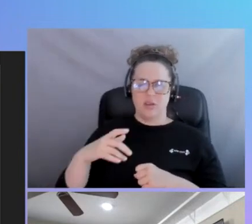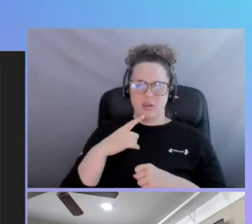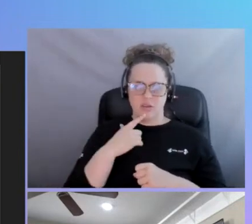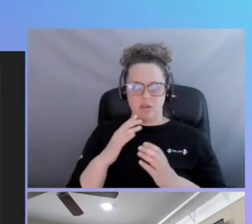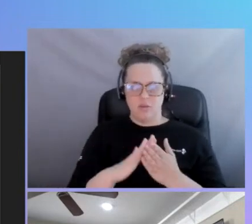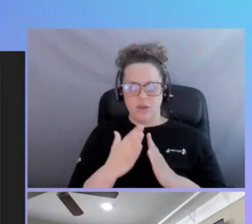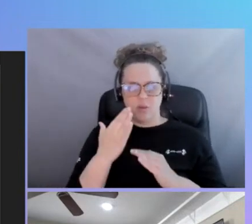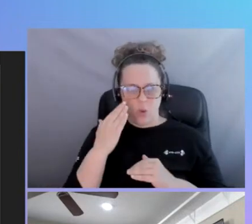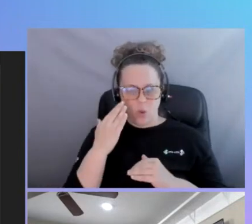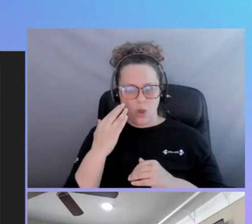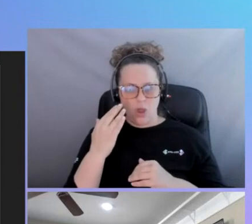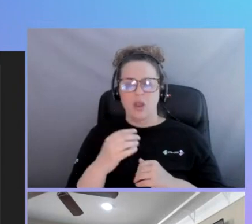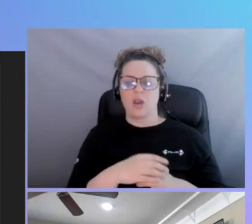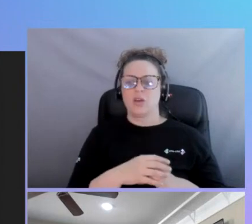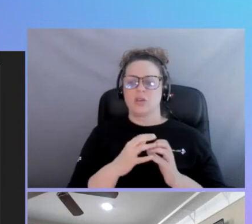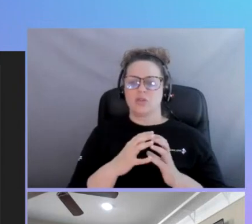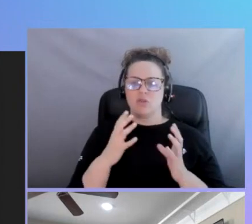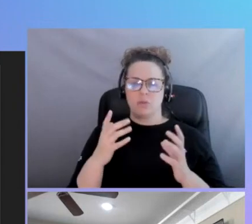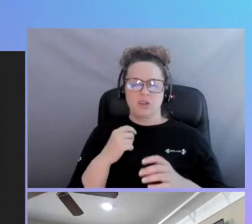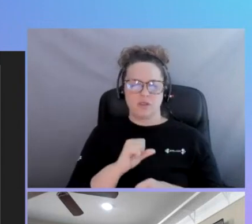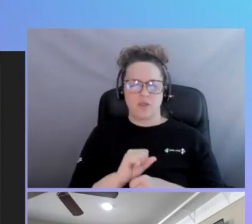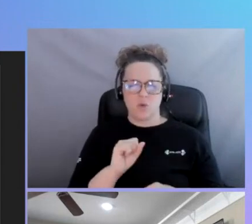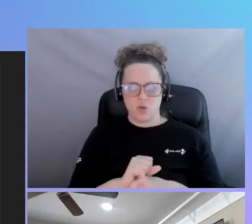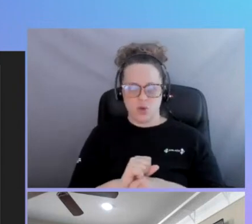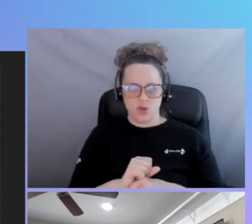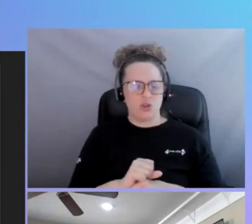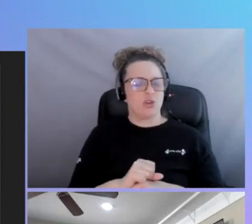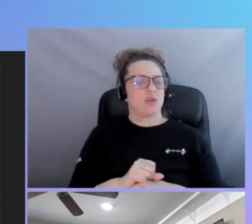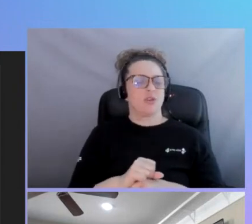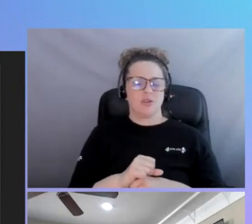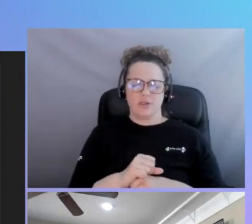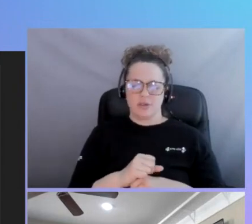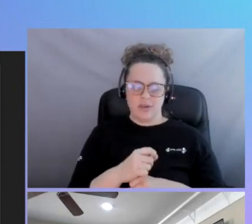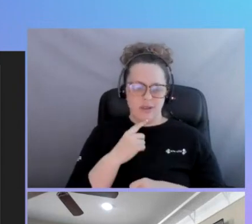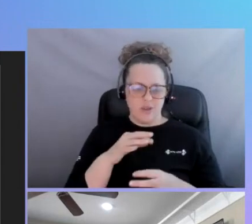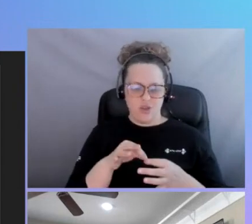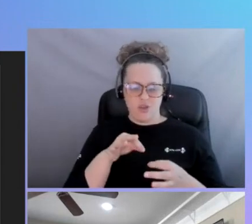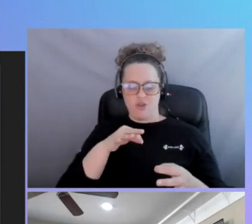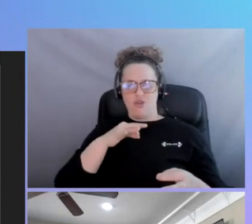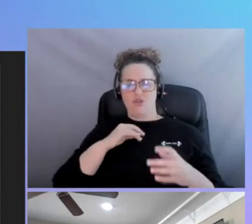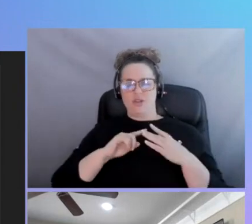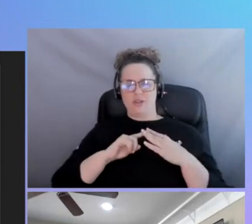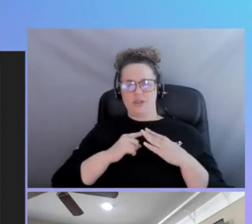is so much of the work, especially the early stages. Um,